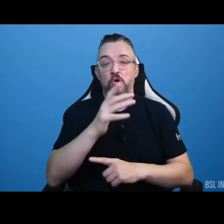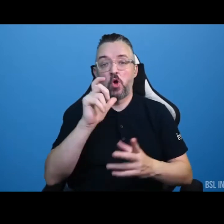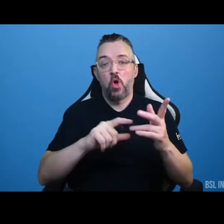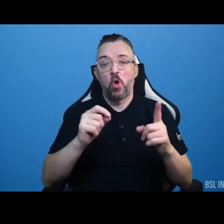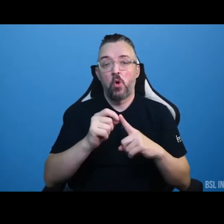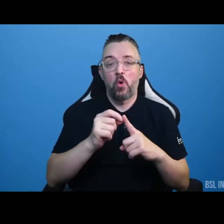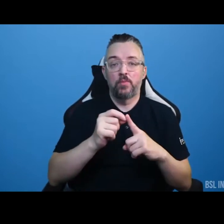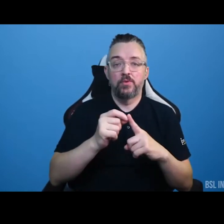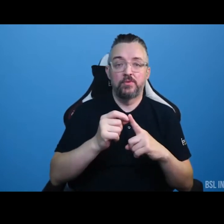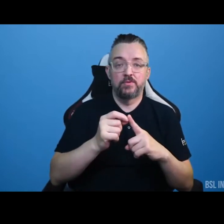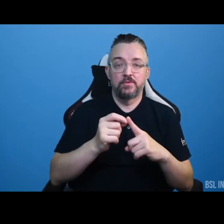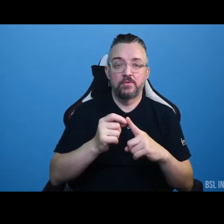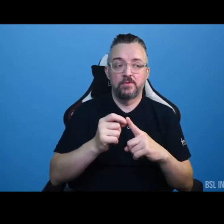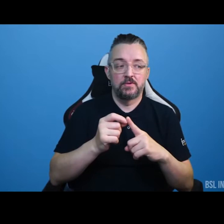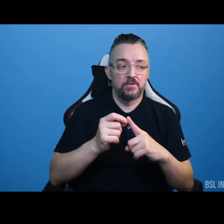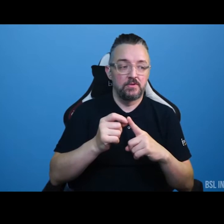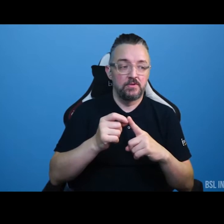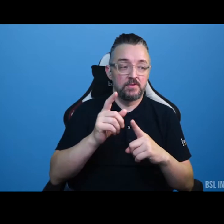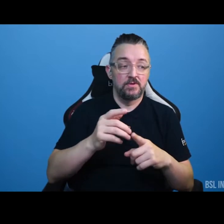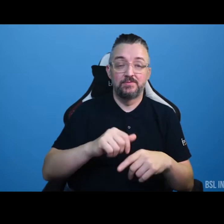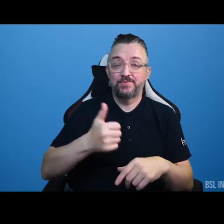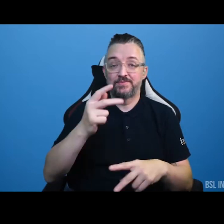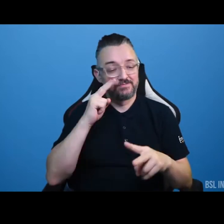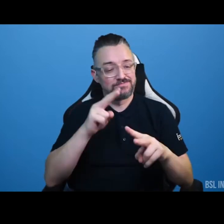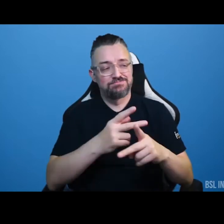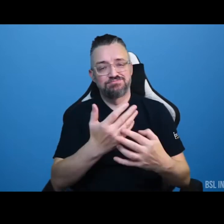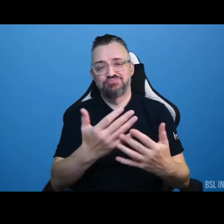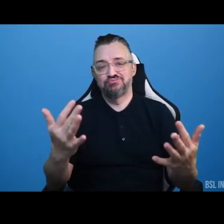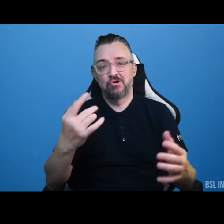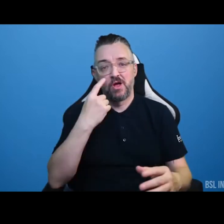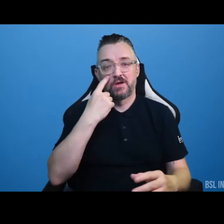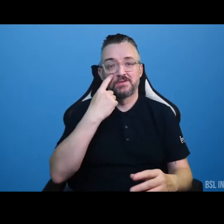and it was great to see so many young people on panel discussions,